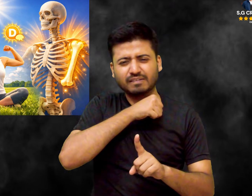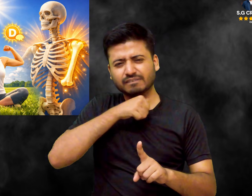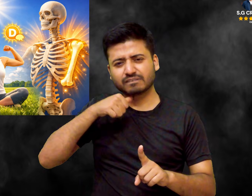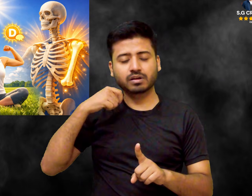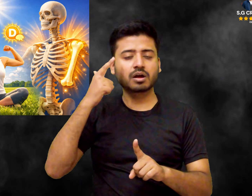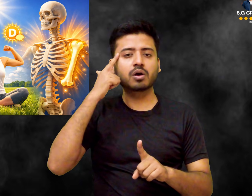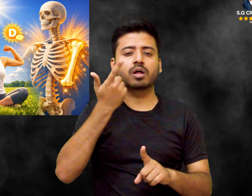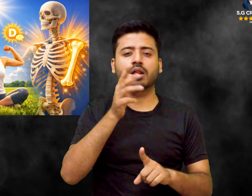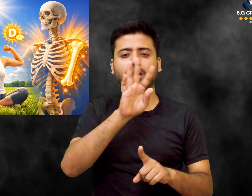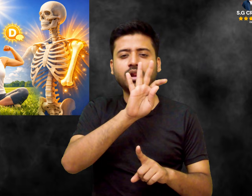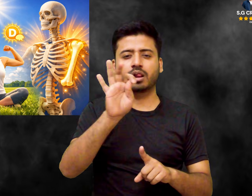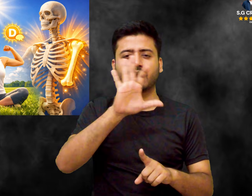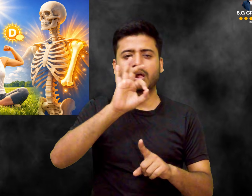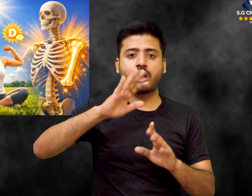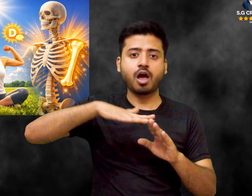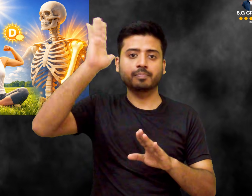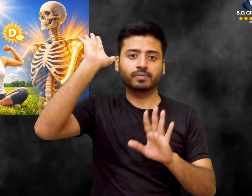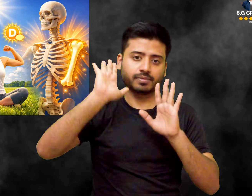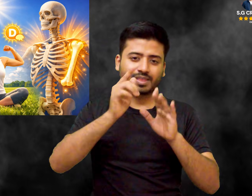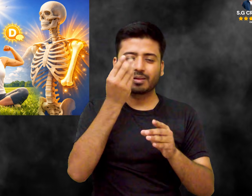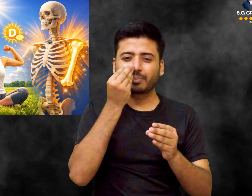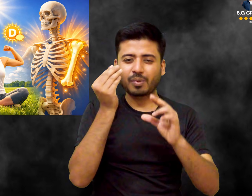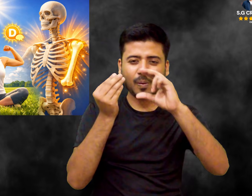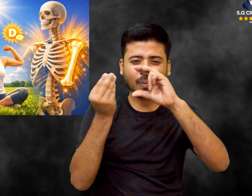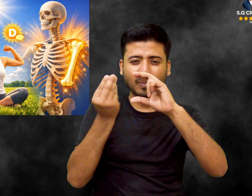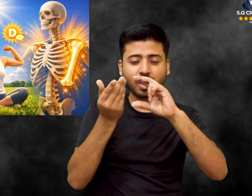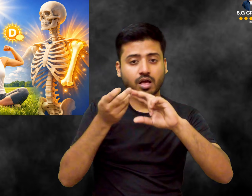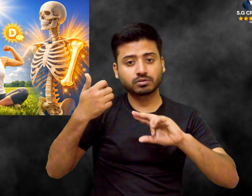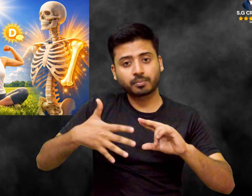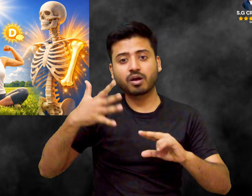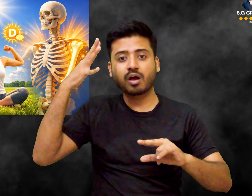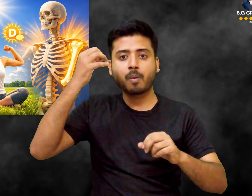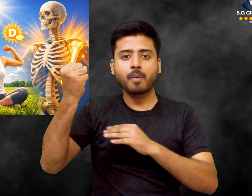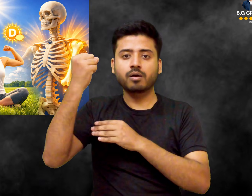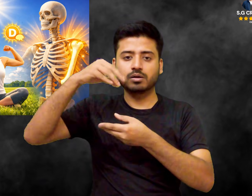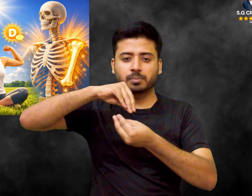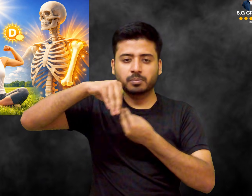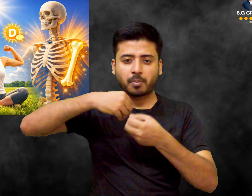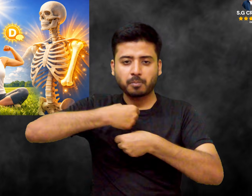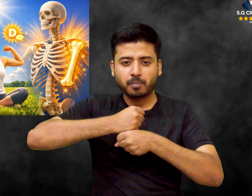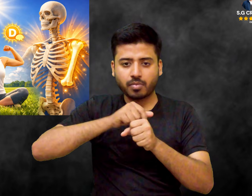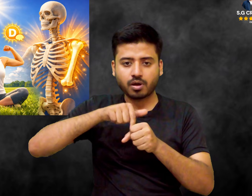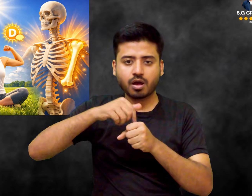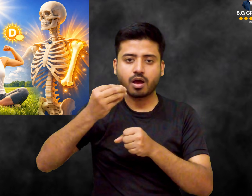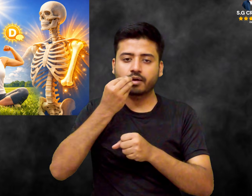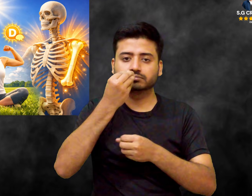safe and effective for most people when taken at recommended doses. It is vital for bone strength,